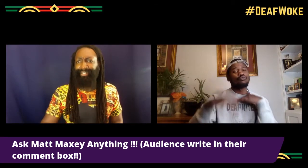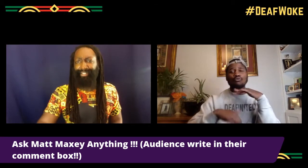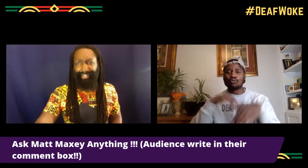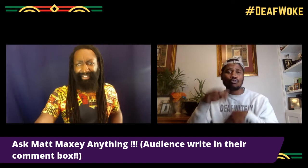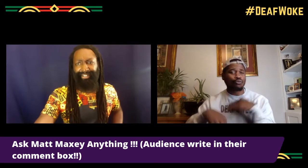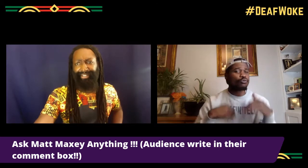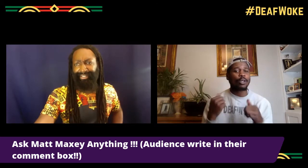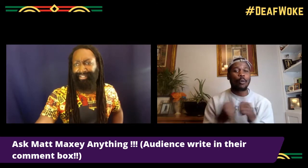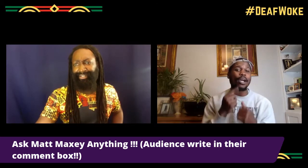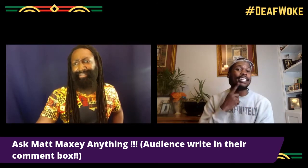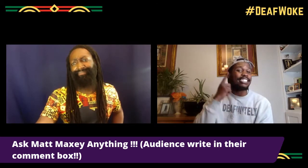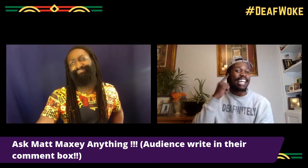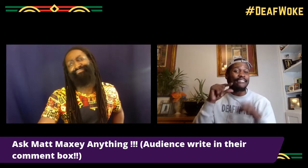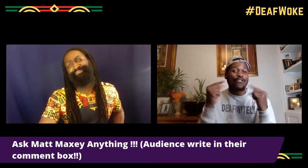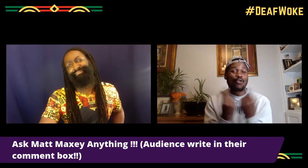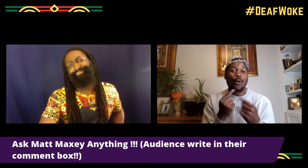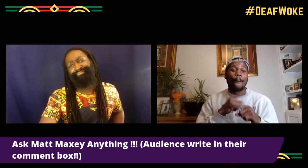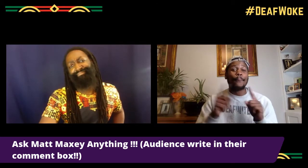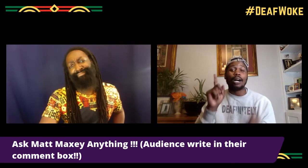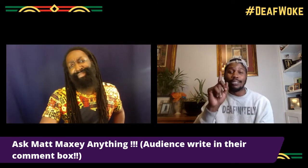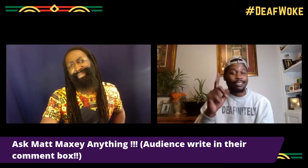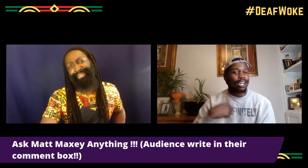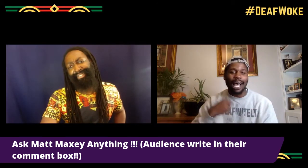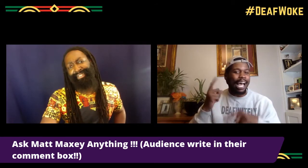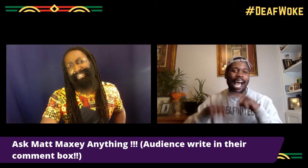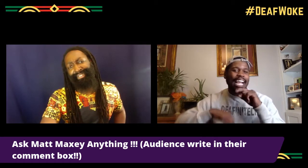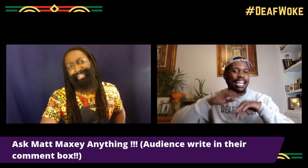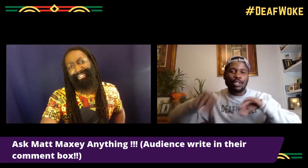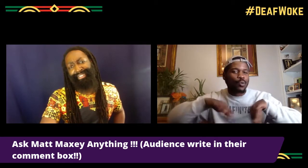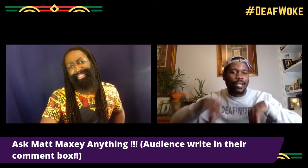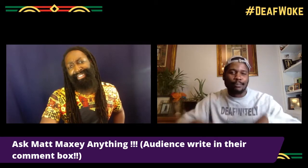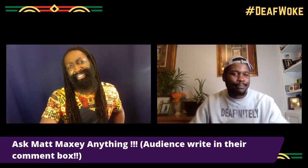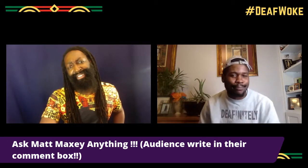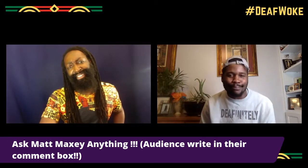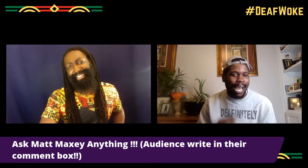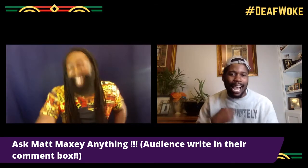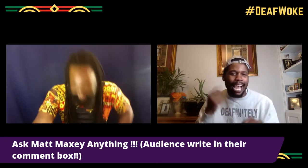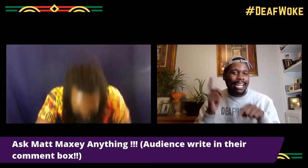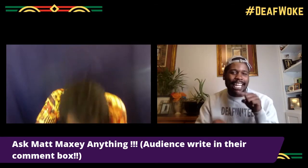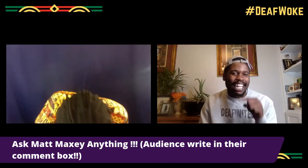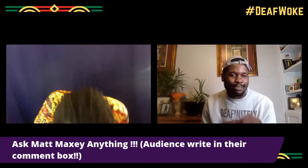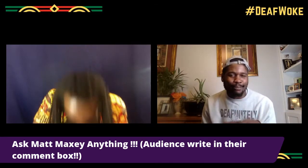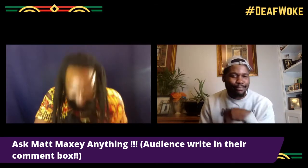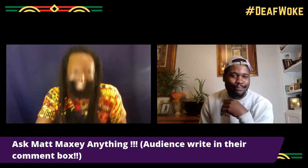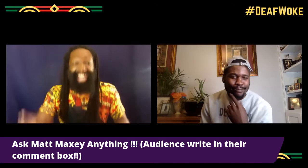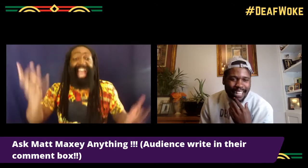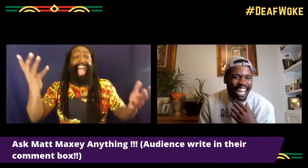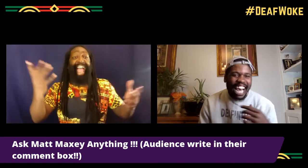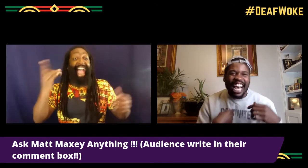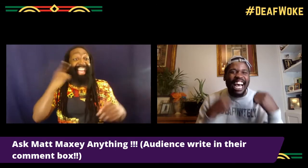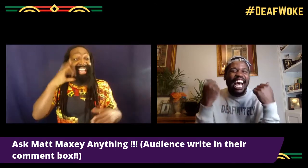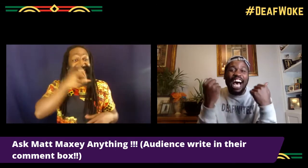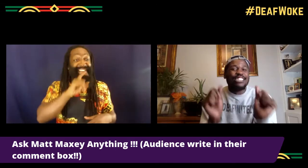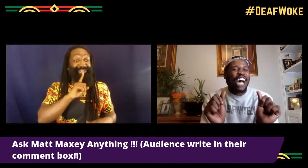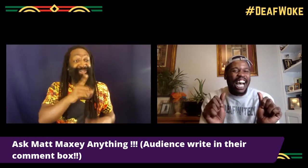Yeah, I was in Tennessee and I was swimming. I was with a deaf group, but I couldn't swim. I can't swim.